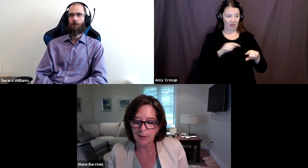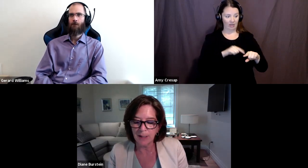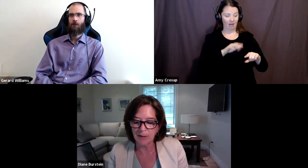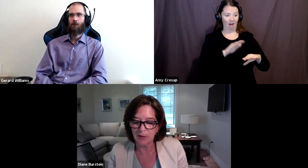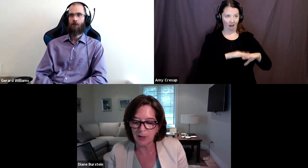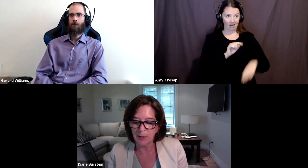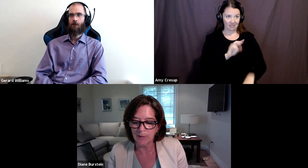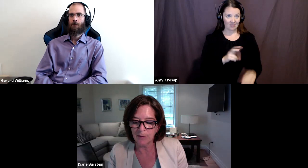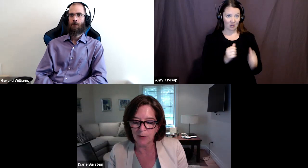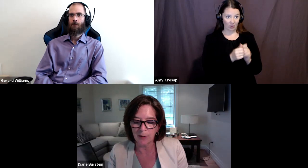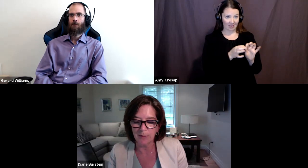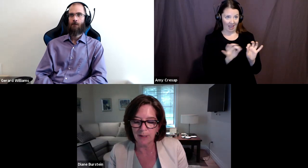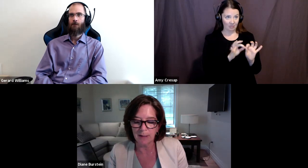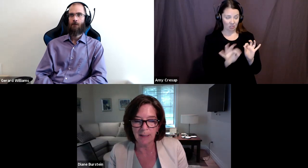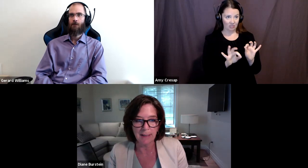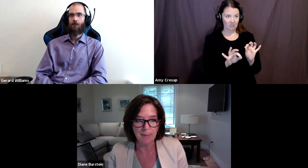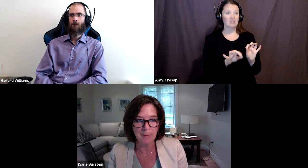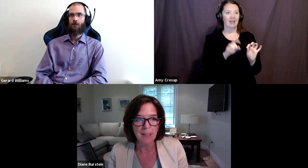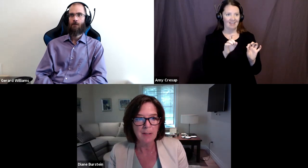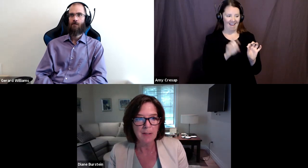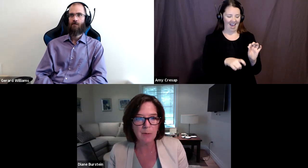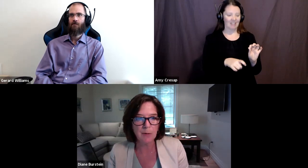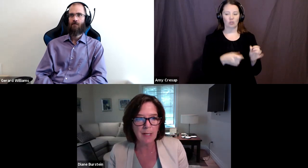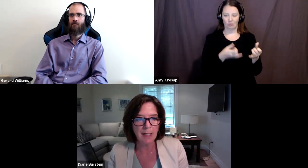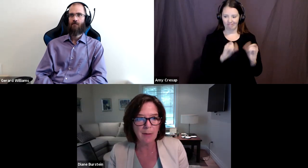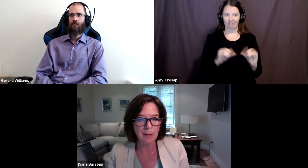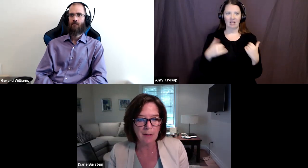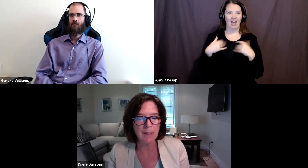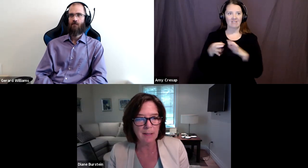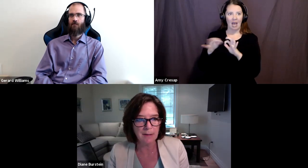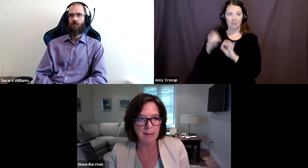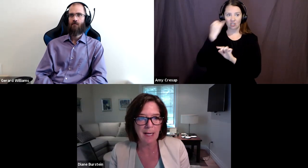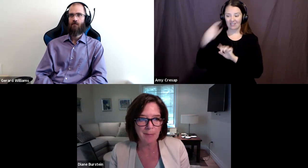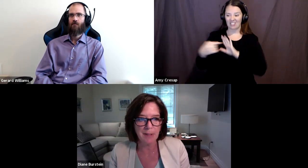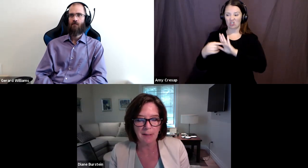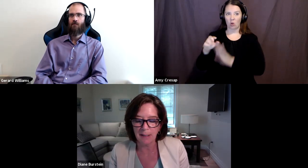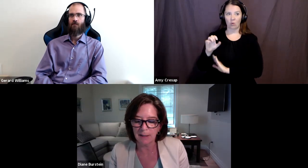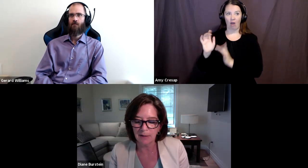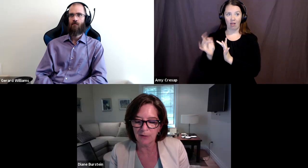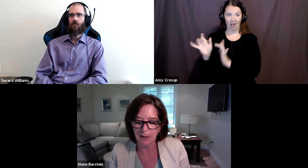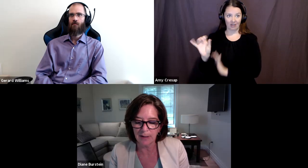that show if it's streamed online. So there now is captioning on the Internet